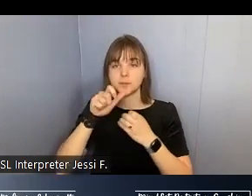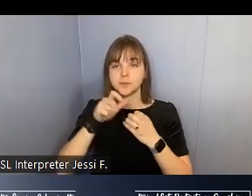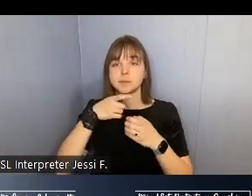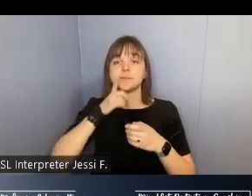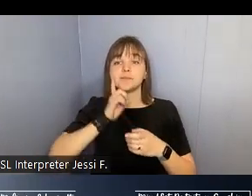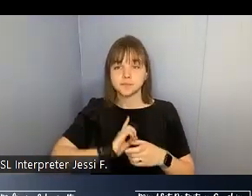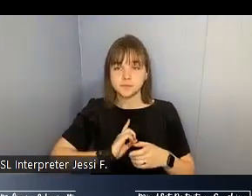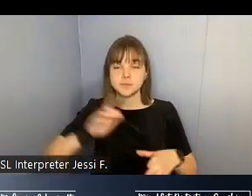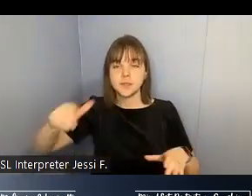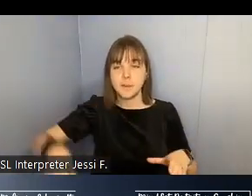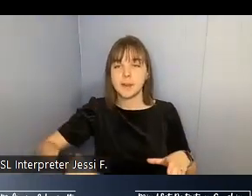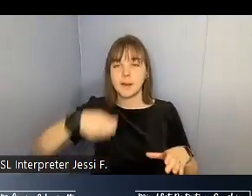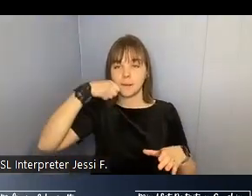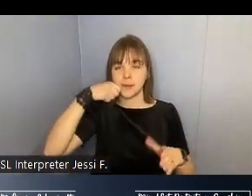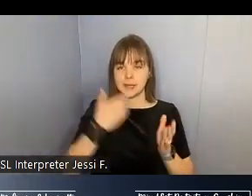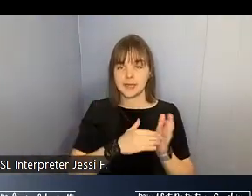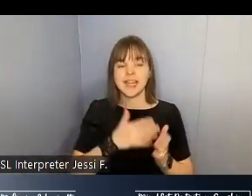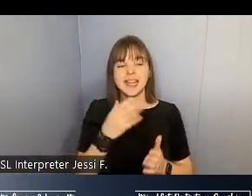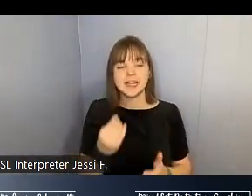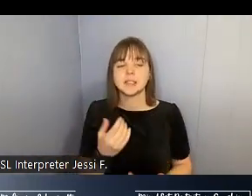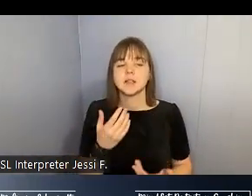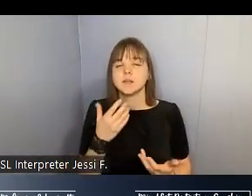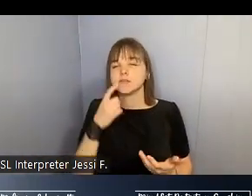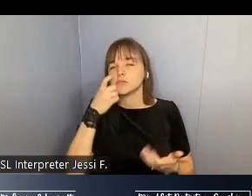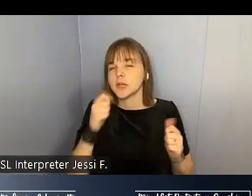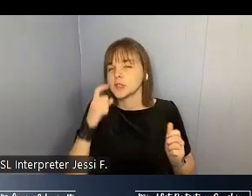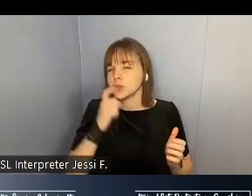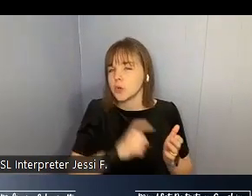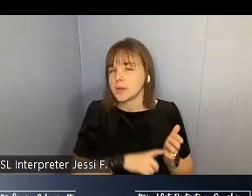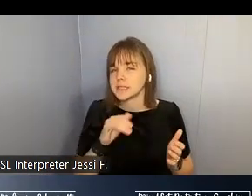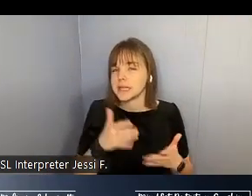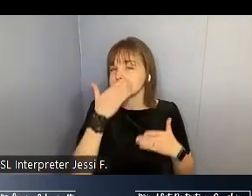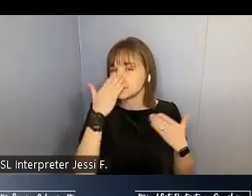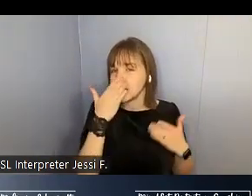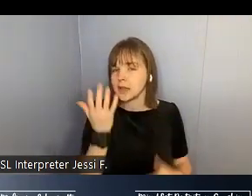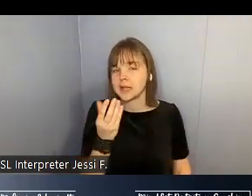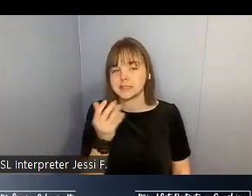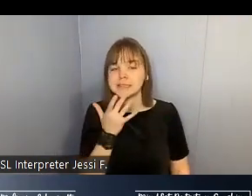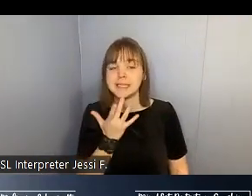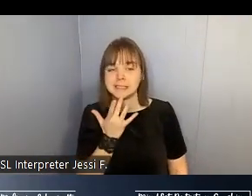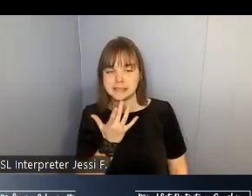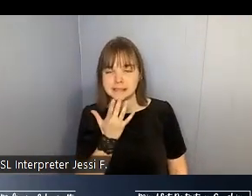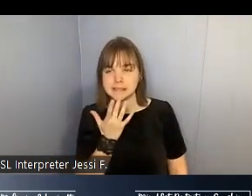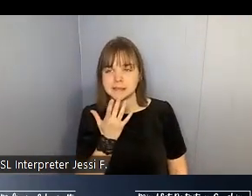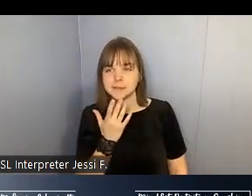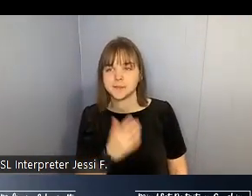And then end your meal with that 80% full feeling. Even if you have three bites left on your plate, my husband gets annoyed at me because I do.